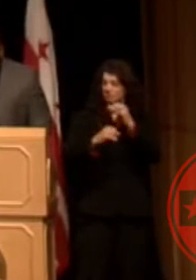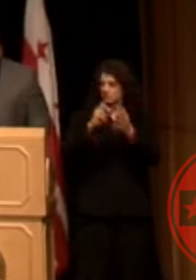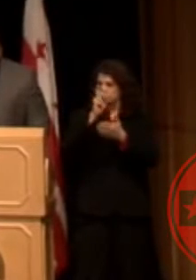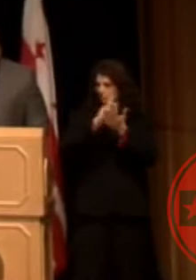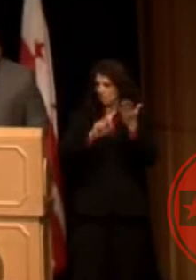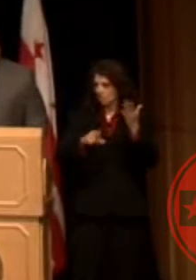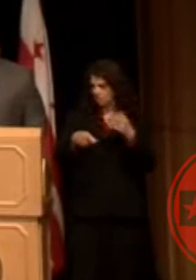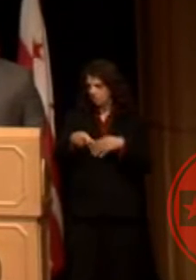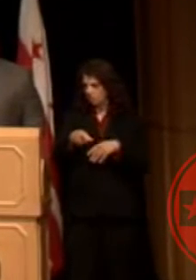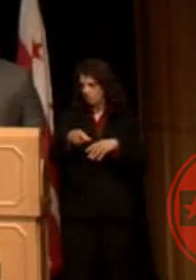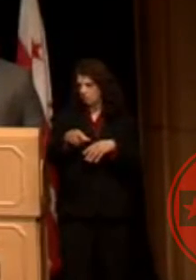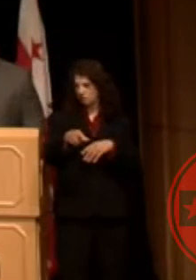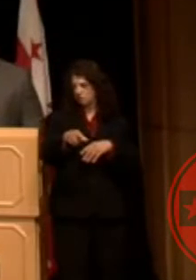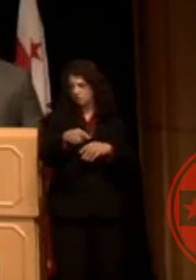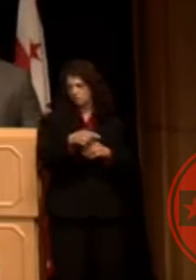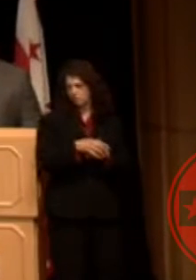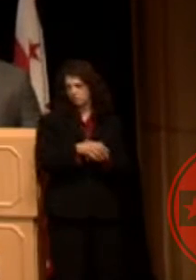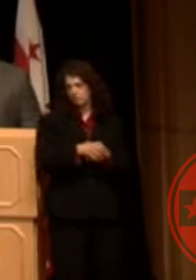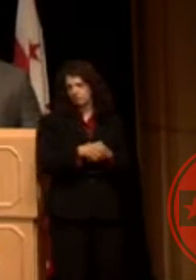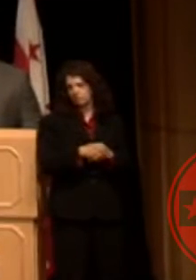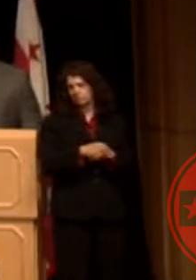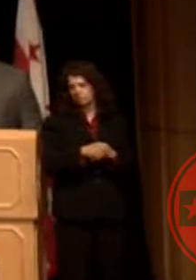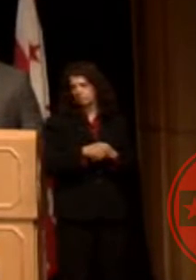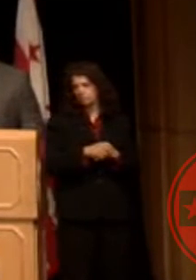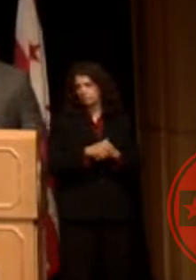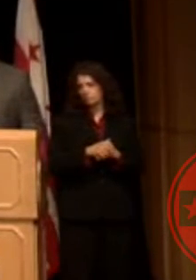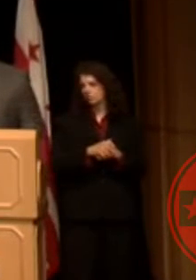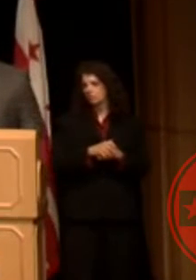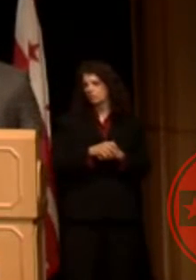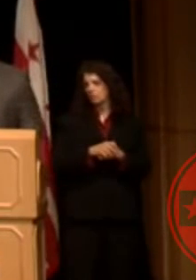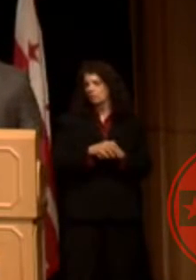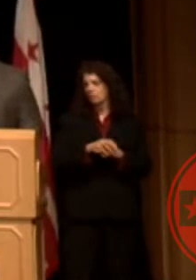RECONFIGURATION AND UPGRADES OF THE EXISTING LOCKER ROOMS AND